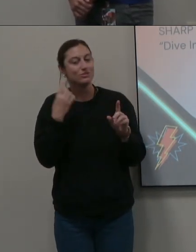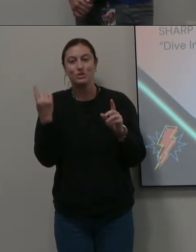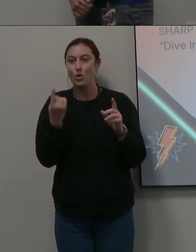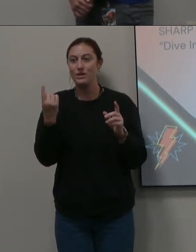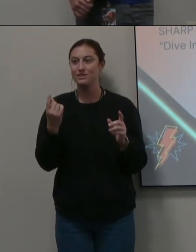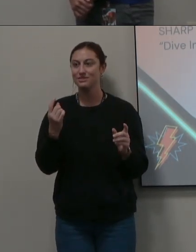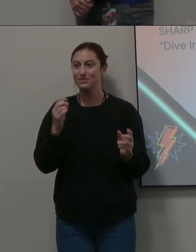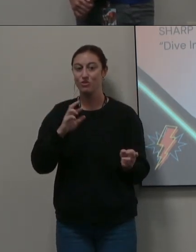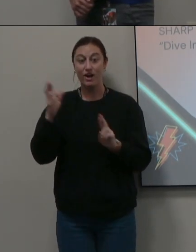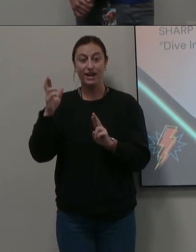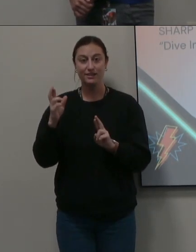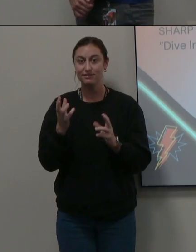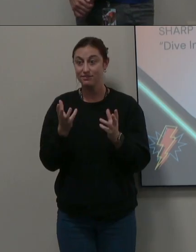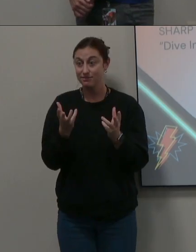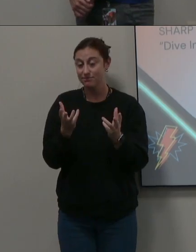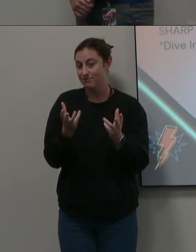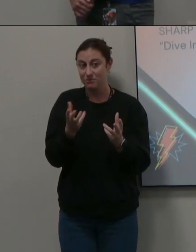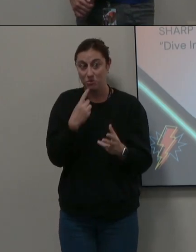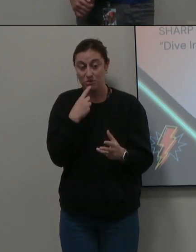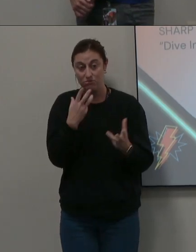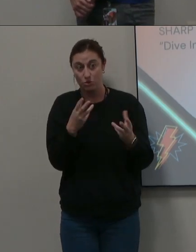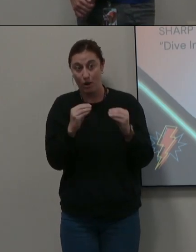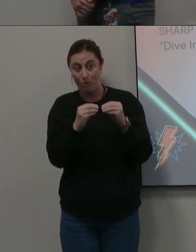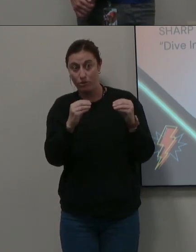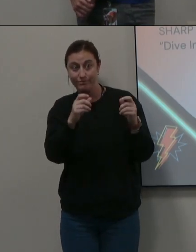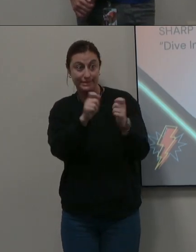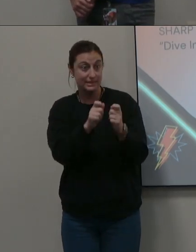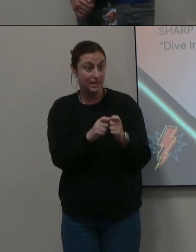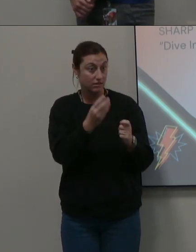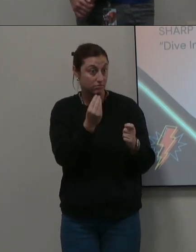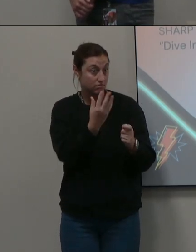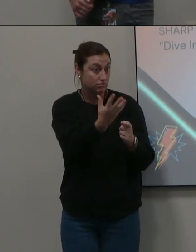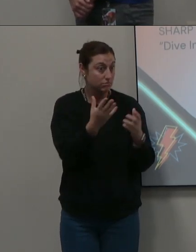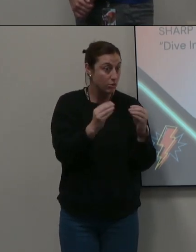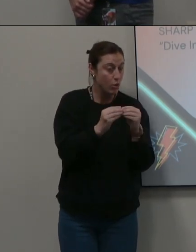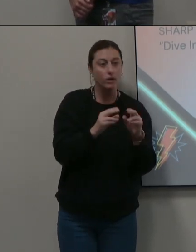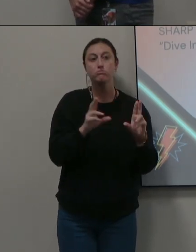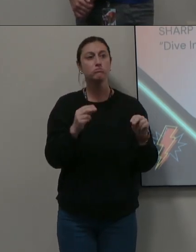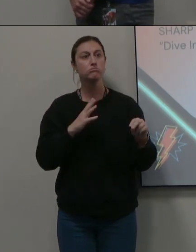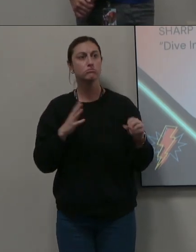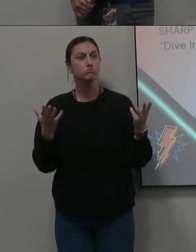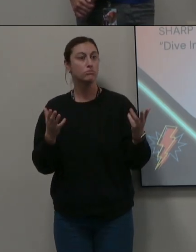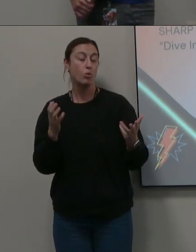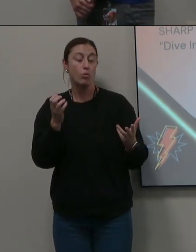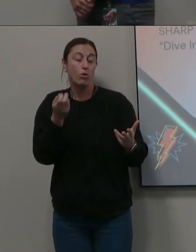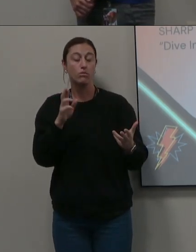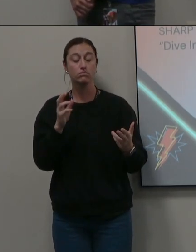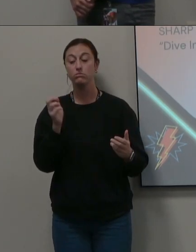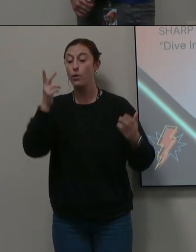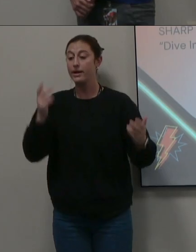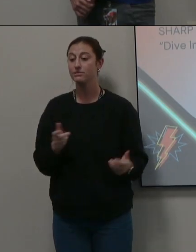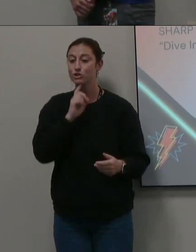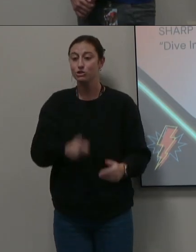But this is from her ability to always be ready. If you say, "Oh, if you want more details,